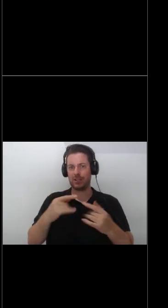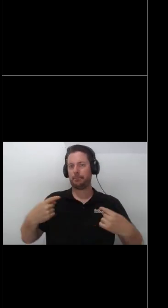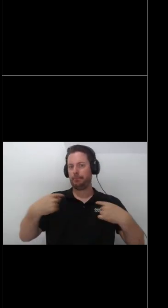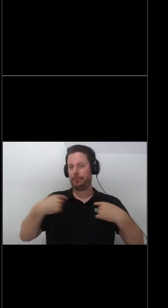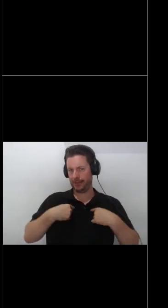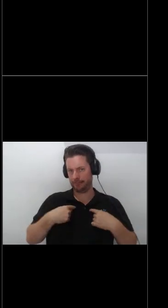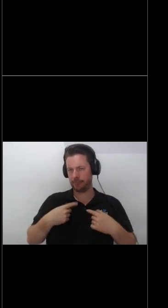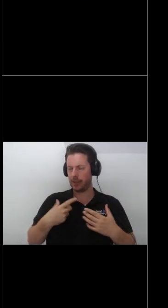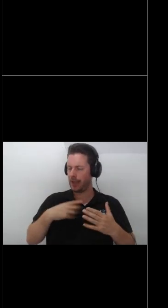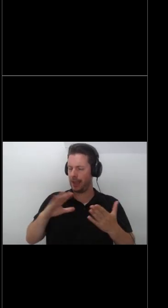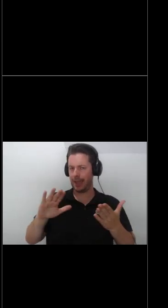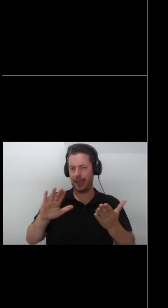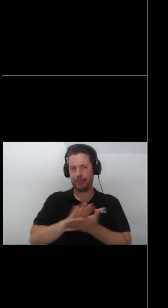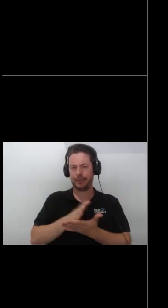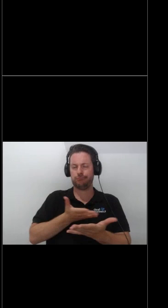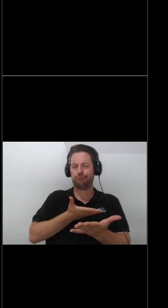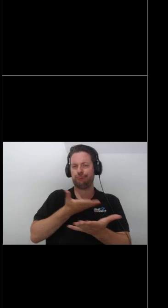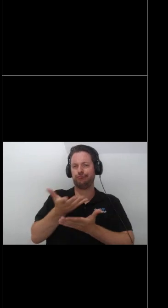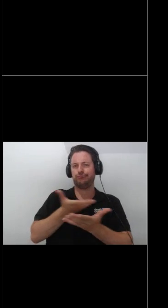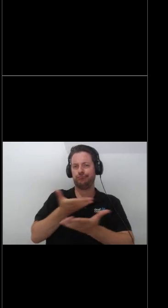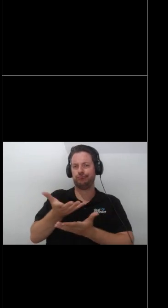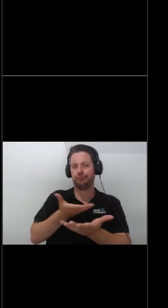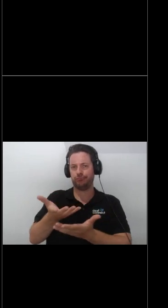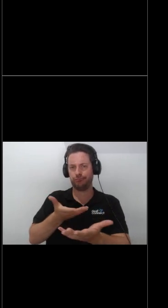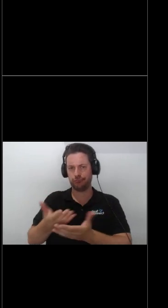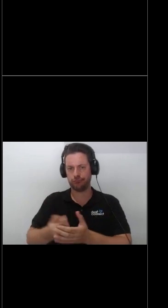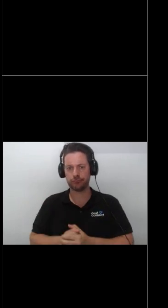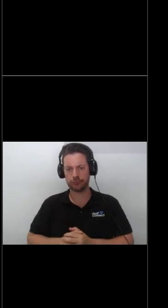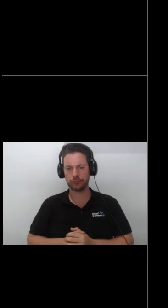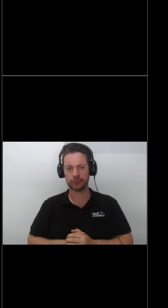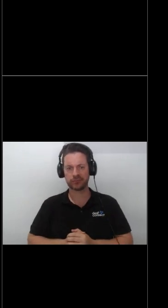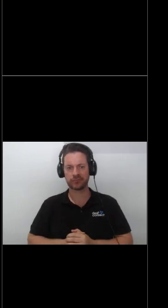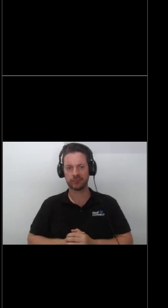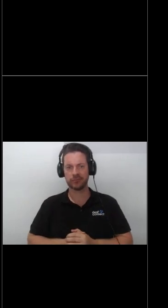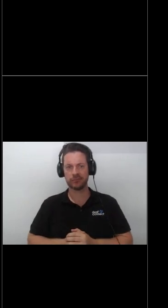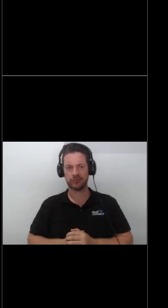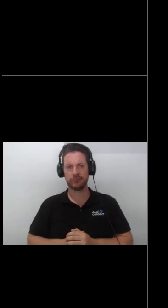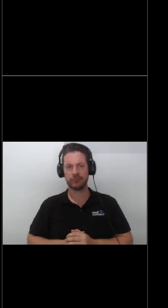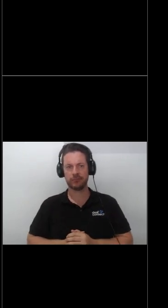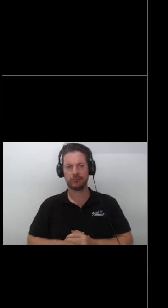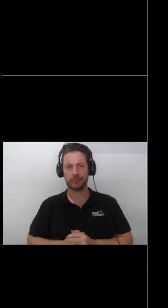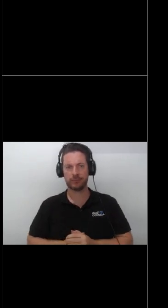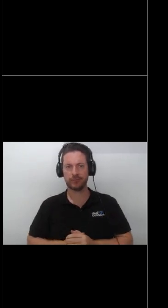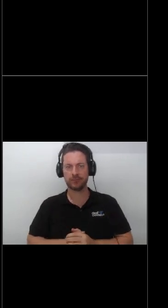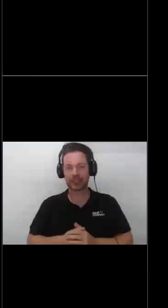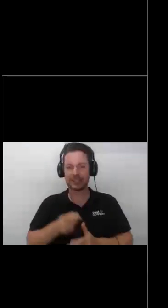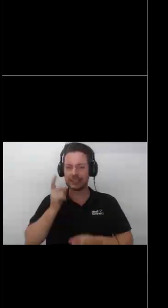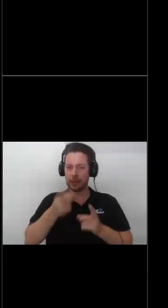and I can talk you through the process because it can be a little bit confusing.